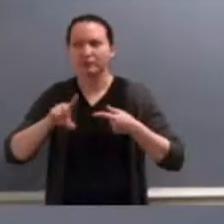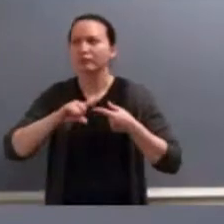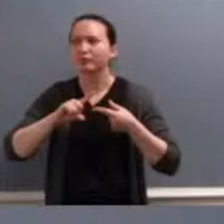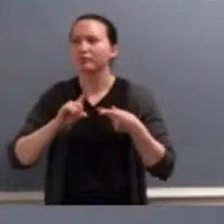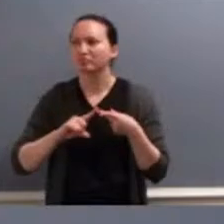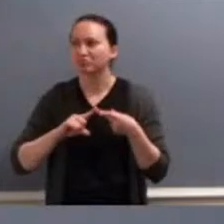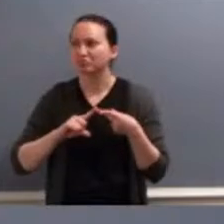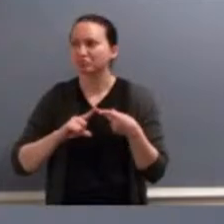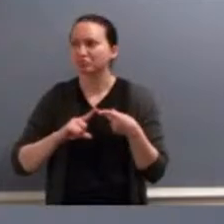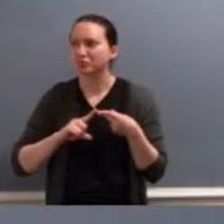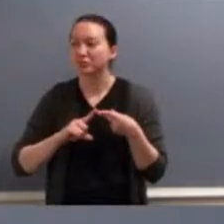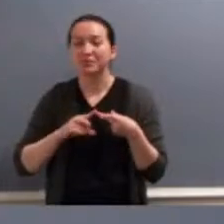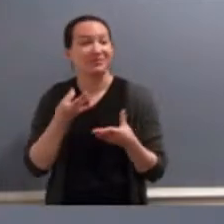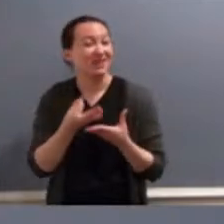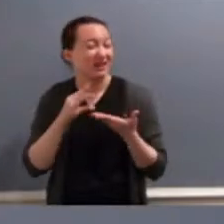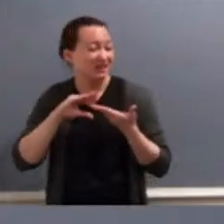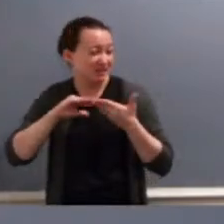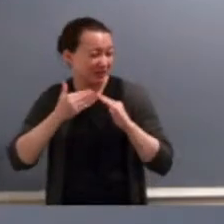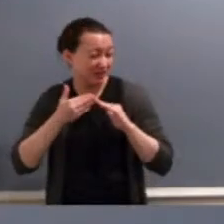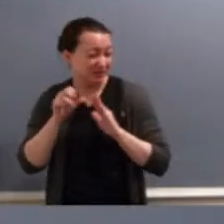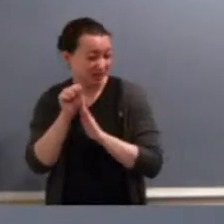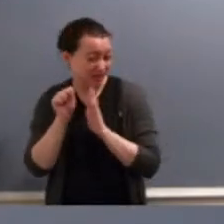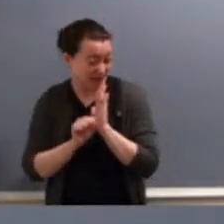been on the finance committee for the state which is a lot